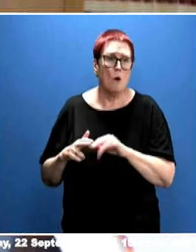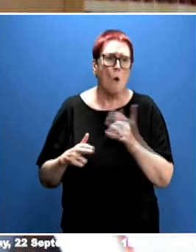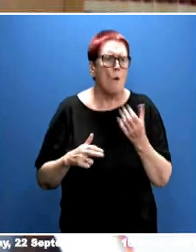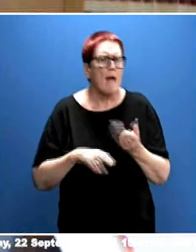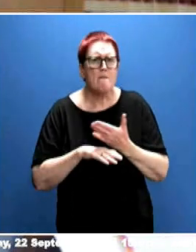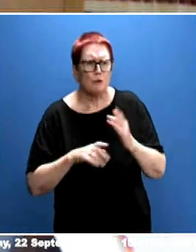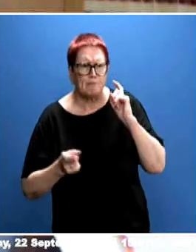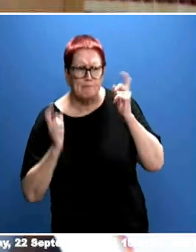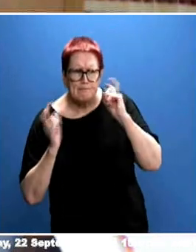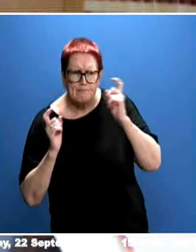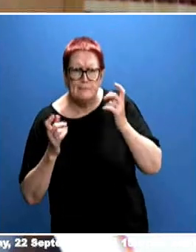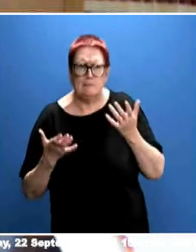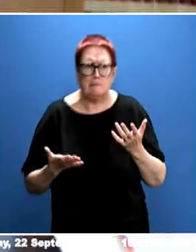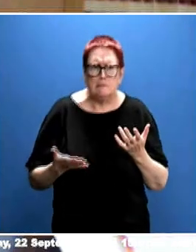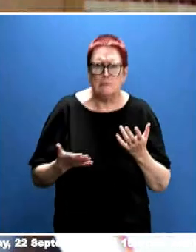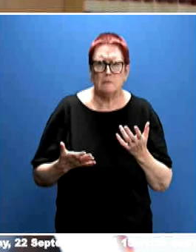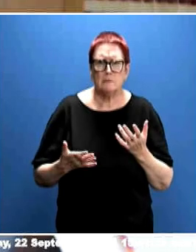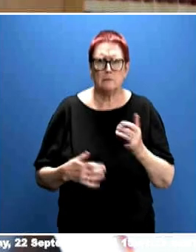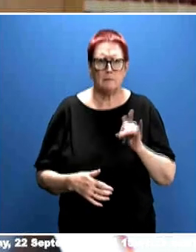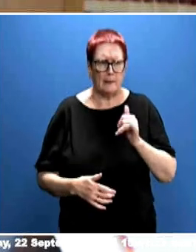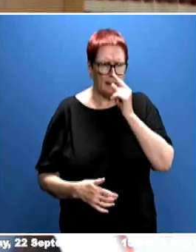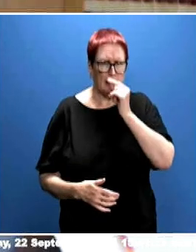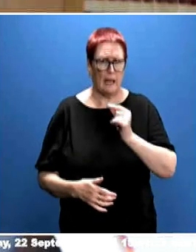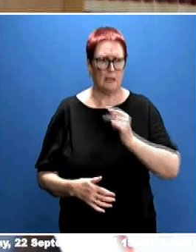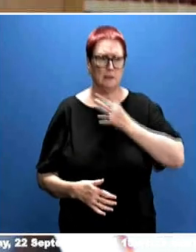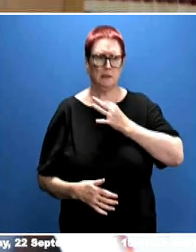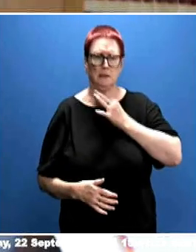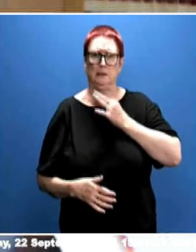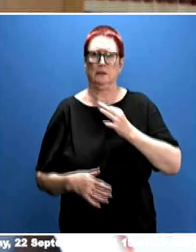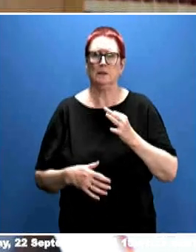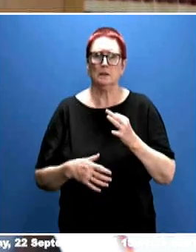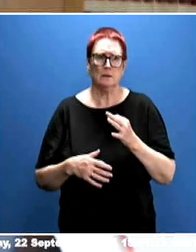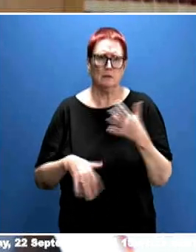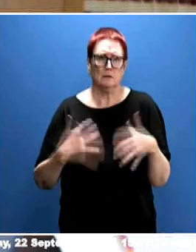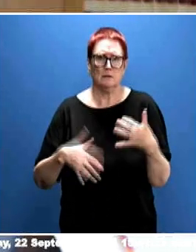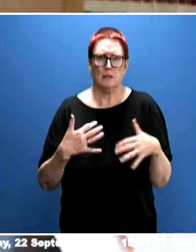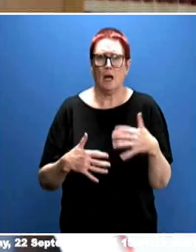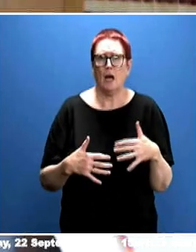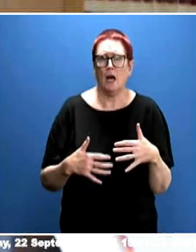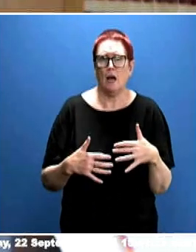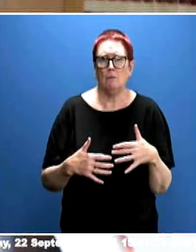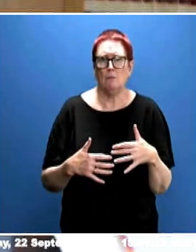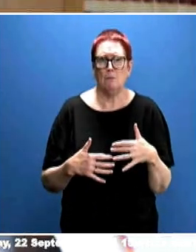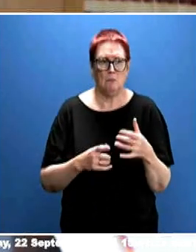there is immediate risk of substantial harm to the child, to the child themselves.